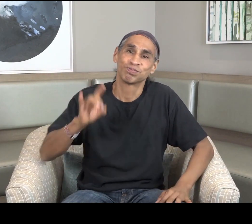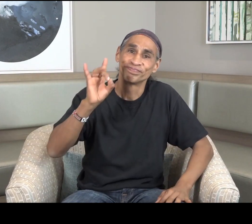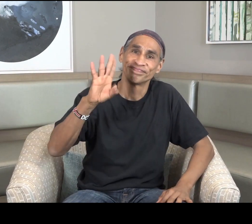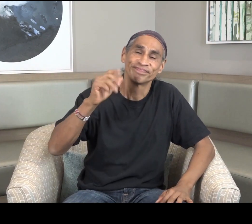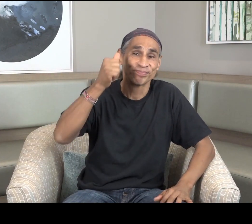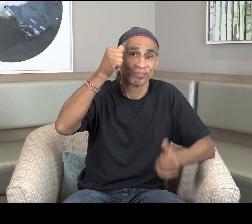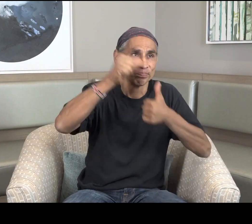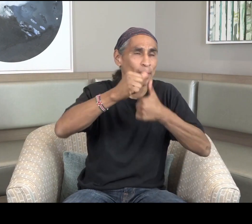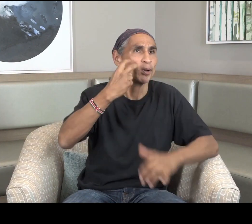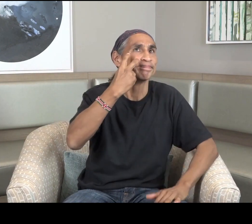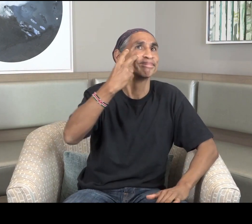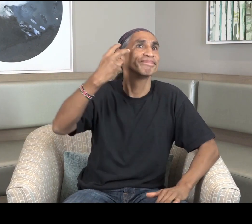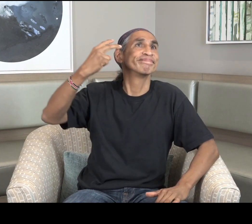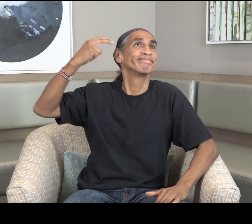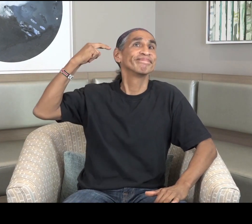Wow, I remeber uhh.